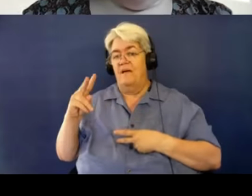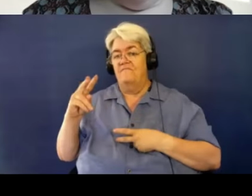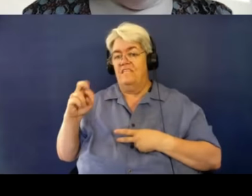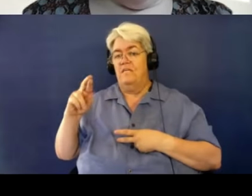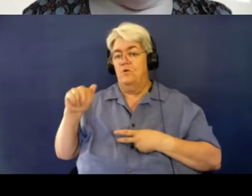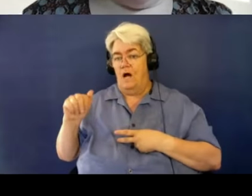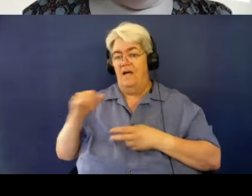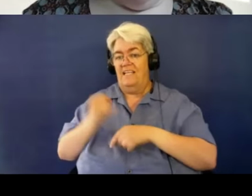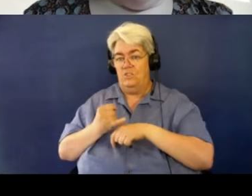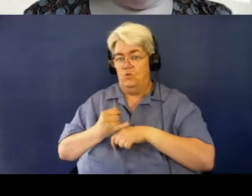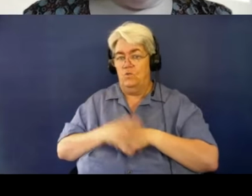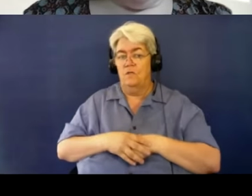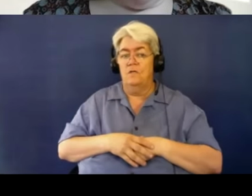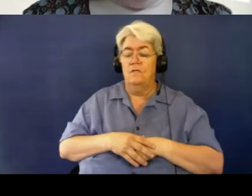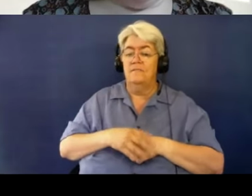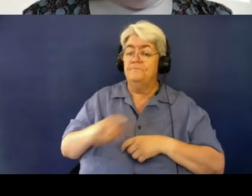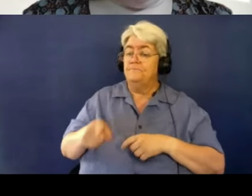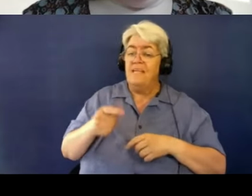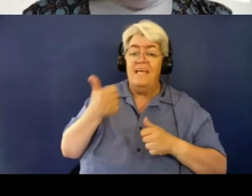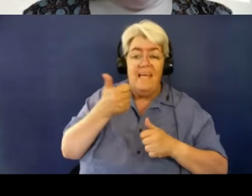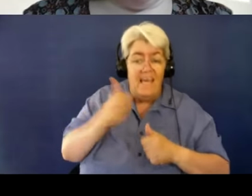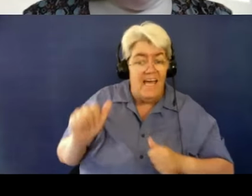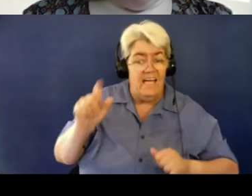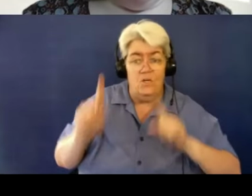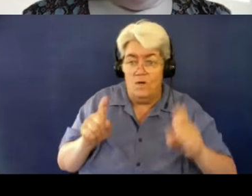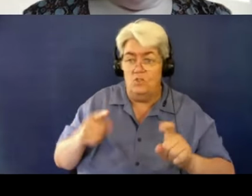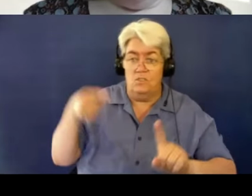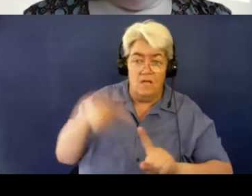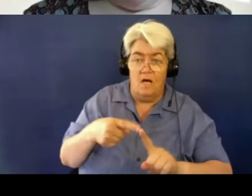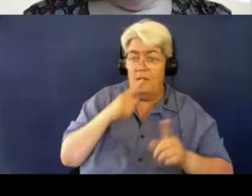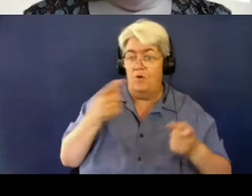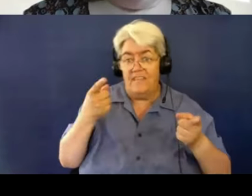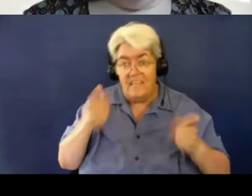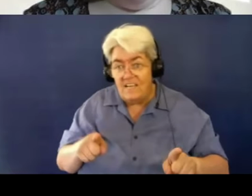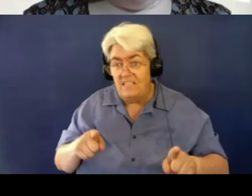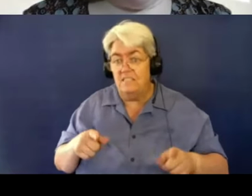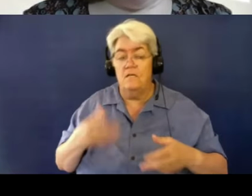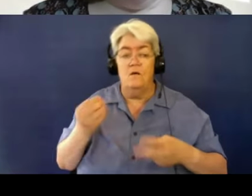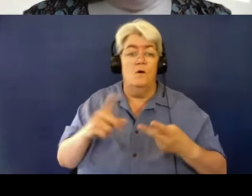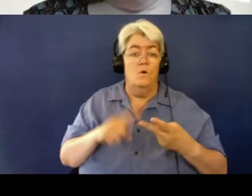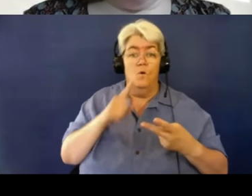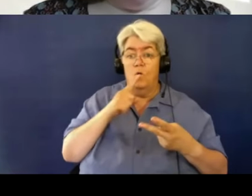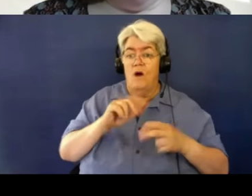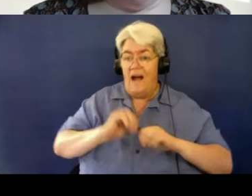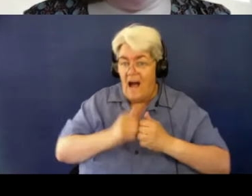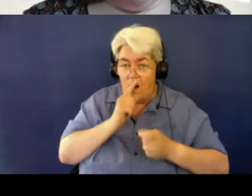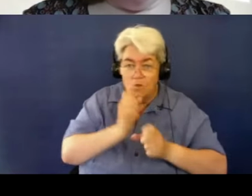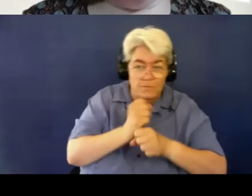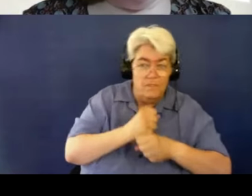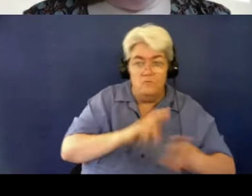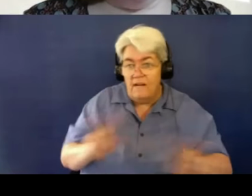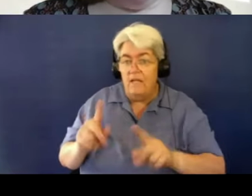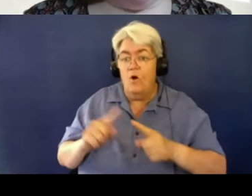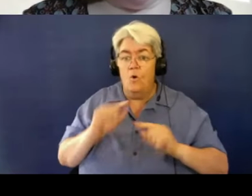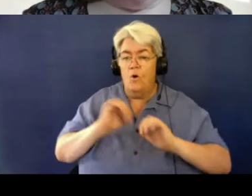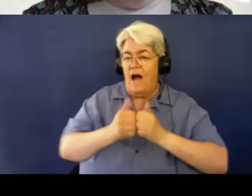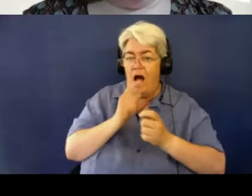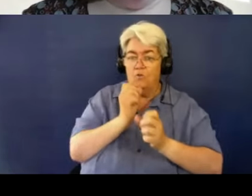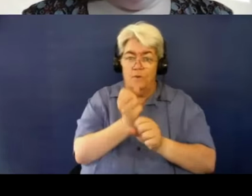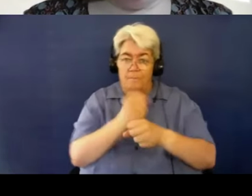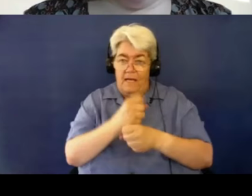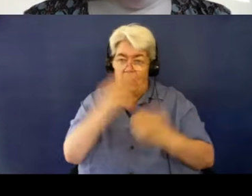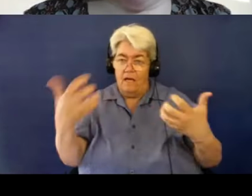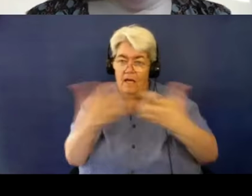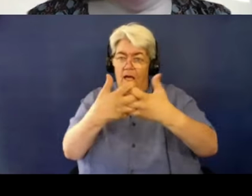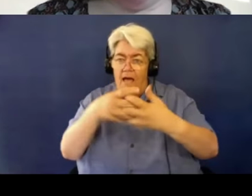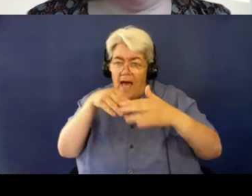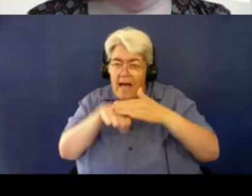Remember, if you have any questions about the event, getting prepared, or about access equity or inclusion, please feel free to reach out to events@thearc.org.